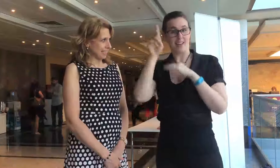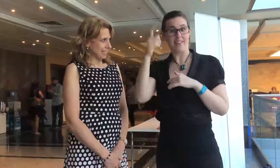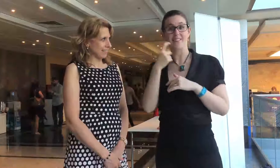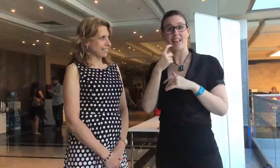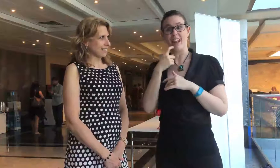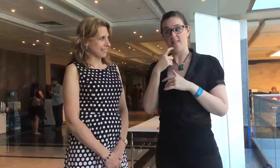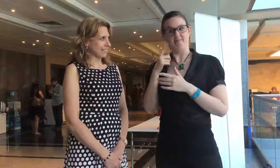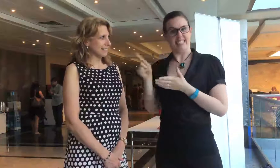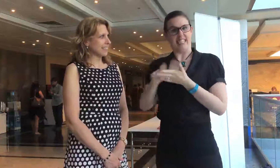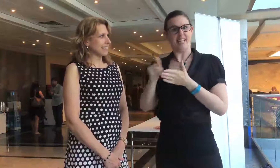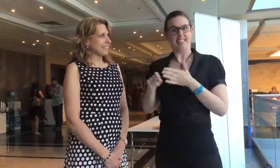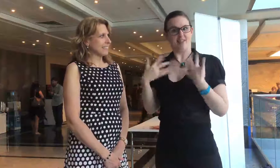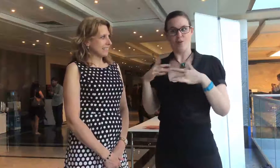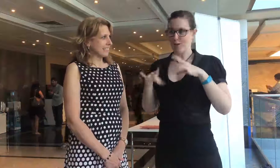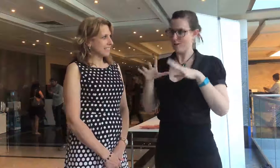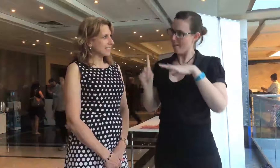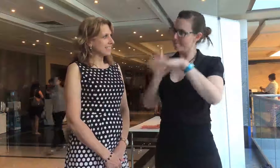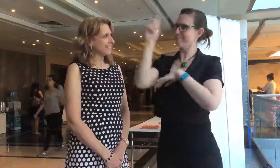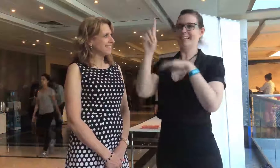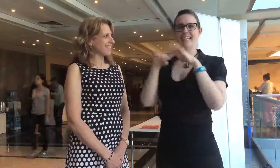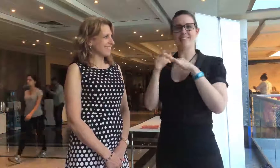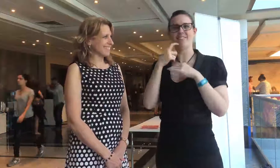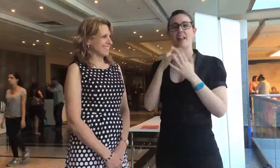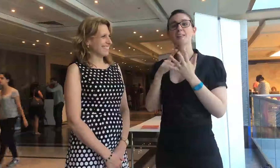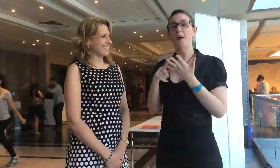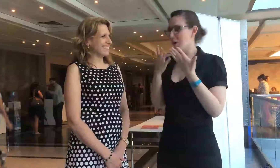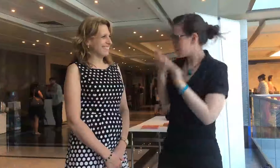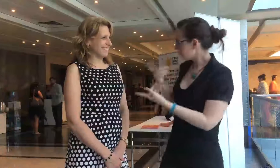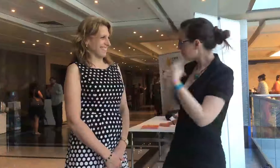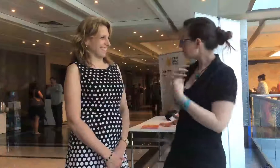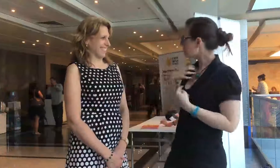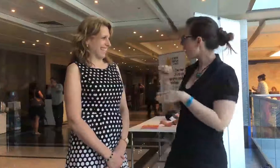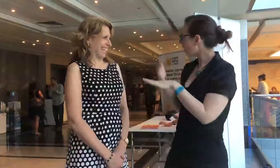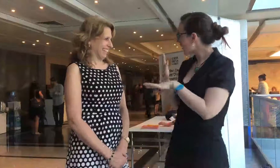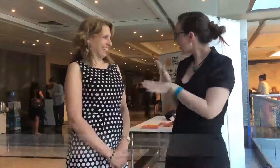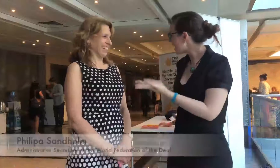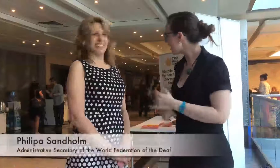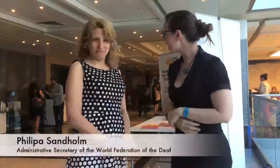where she fulfils her duties as the WFD Administrative Secretary. Philipa.